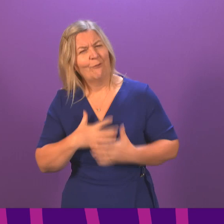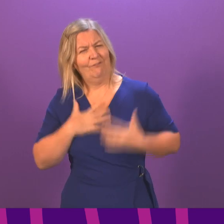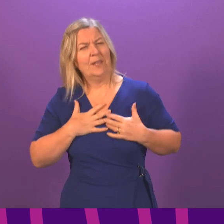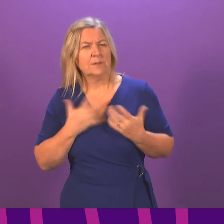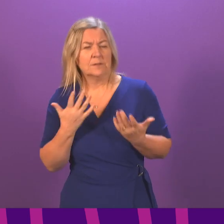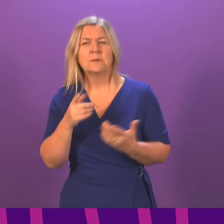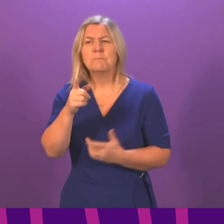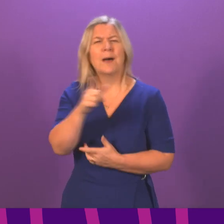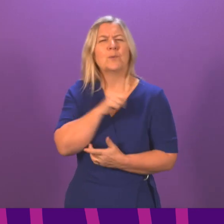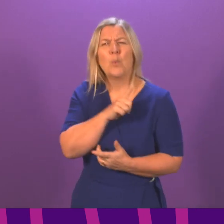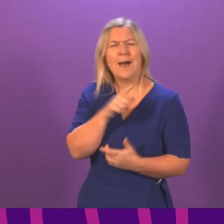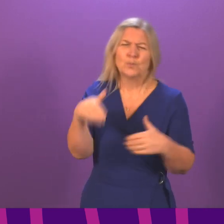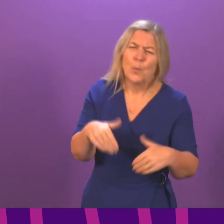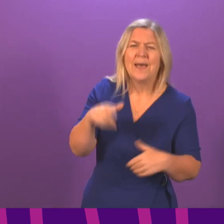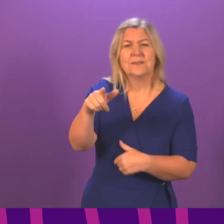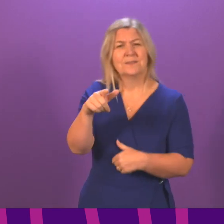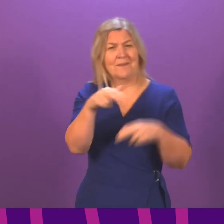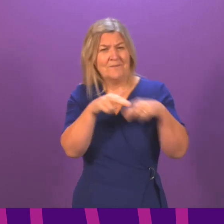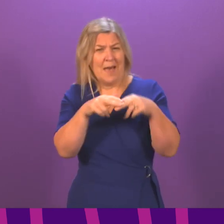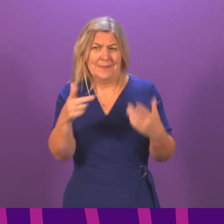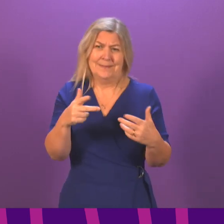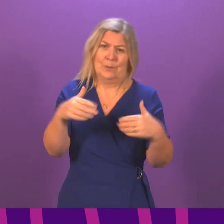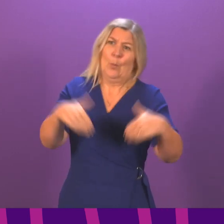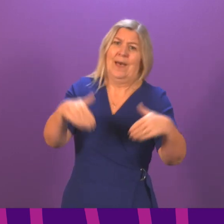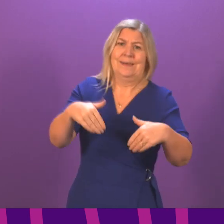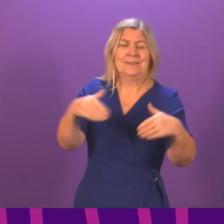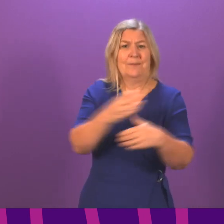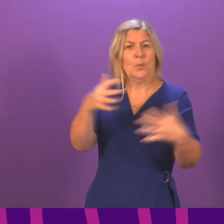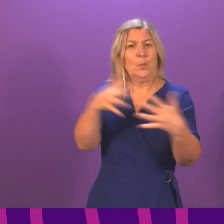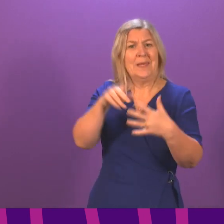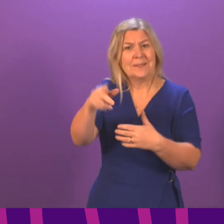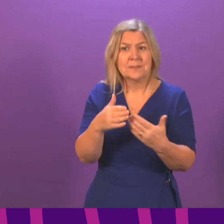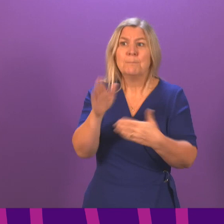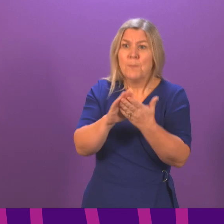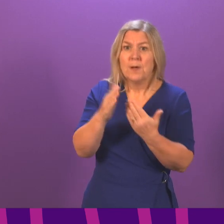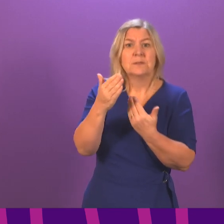more weeks before they have the slender prospect of seeing their loved ones?